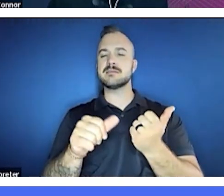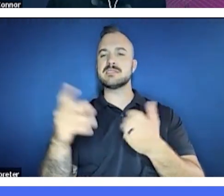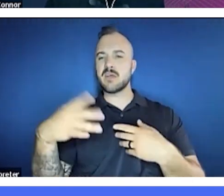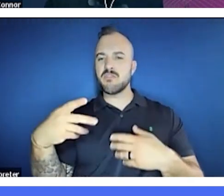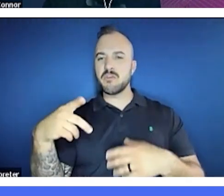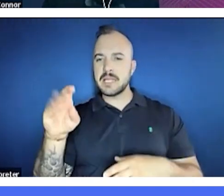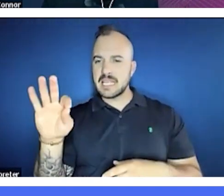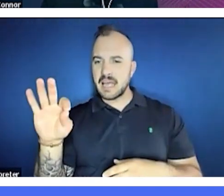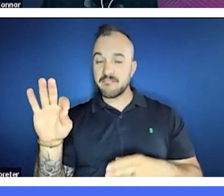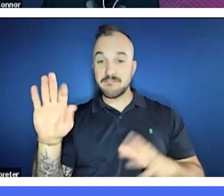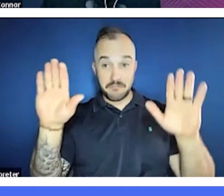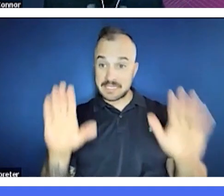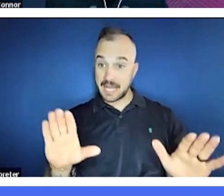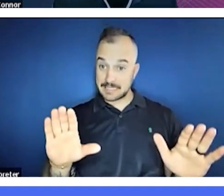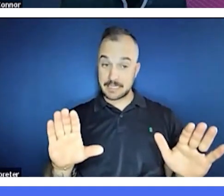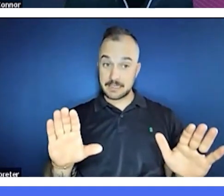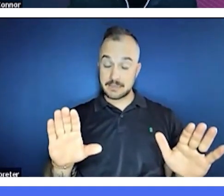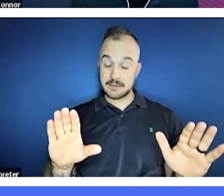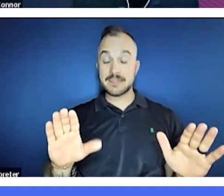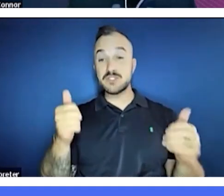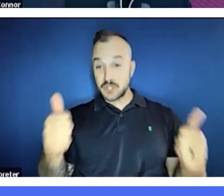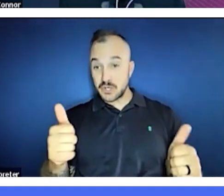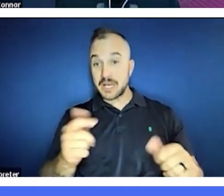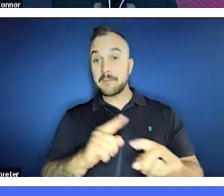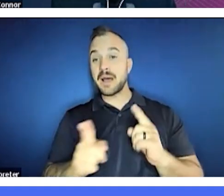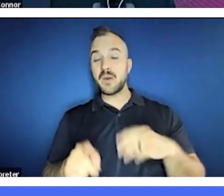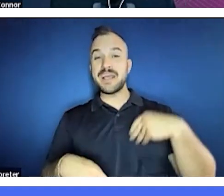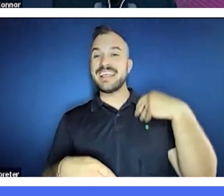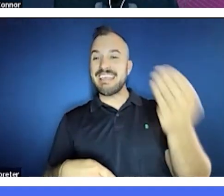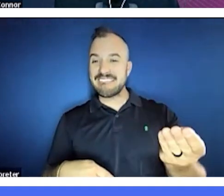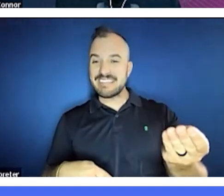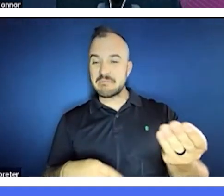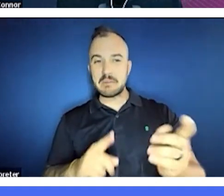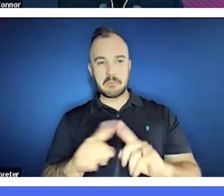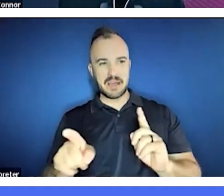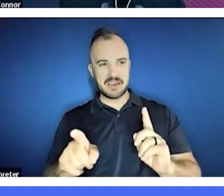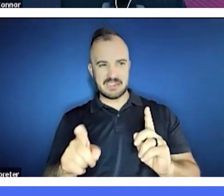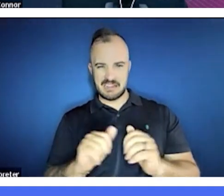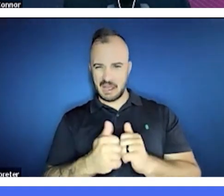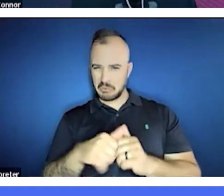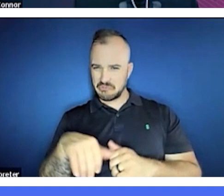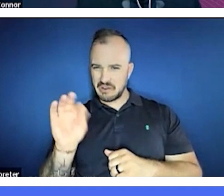The downside of so much e-learning is we give people all these things and we never have any great way for them to find them other than we just expect them